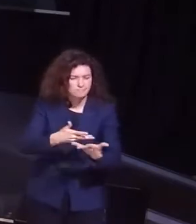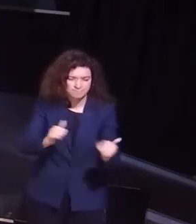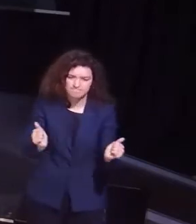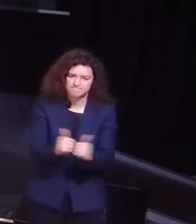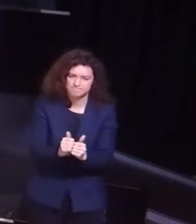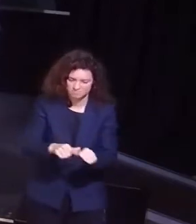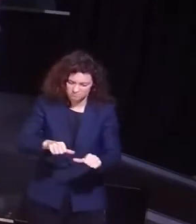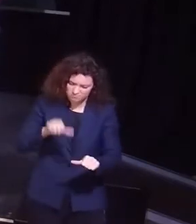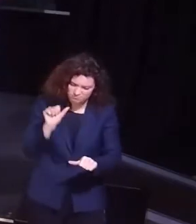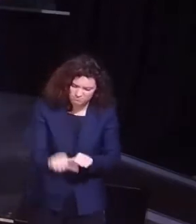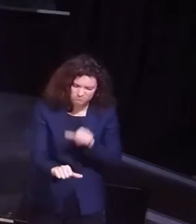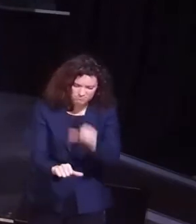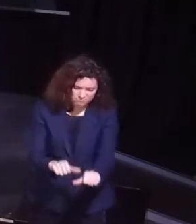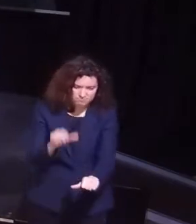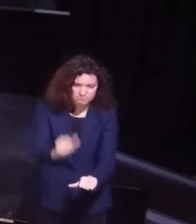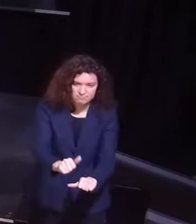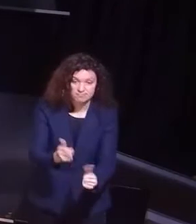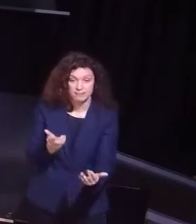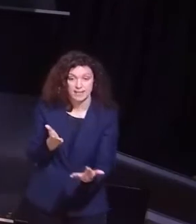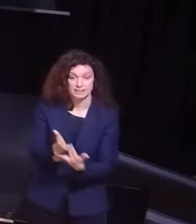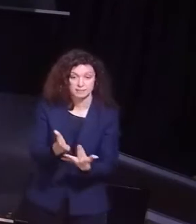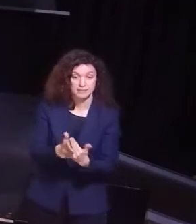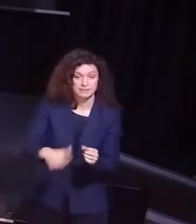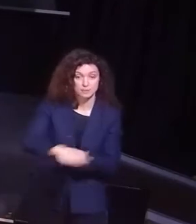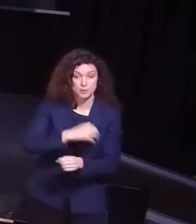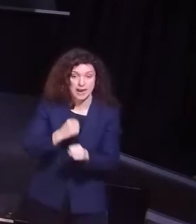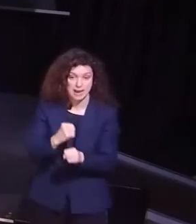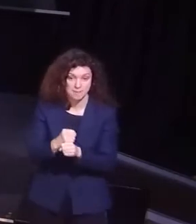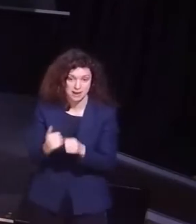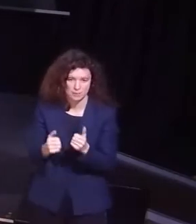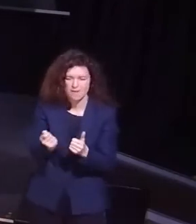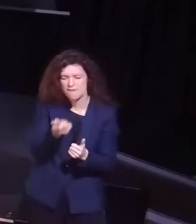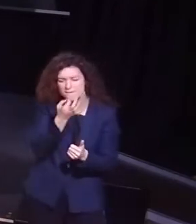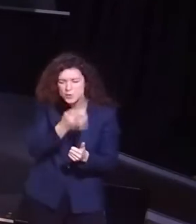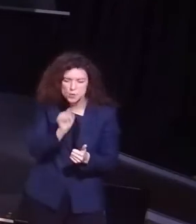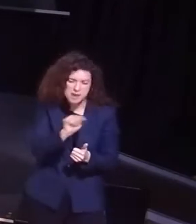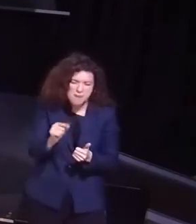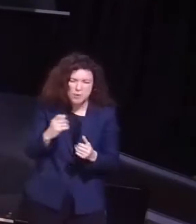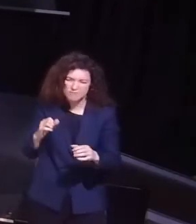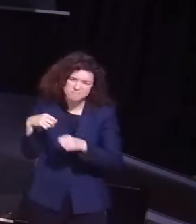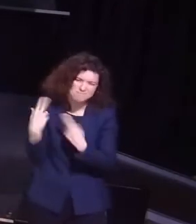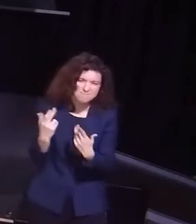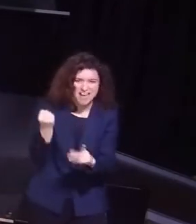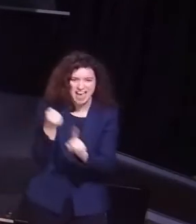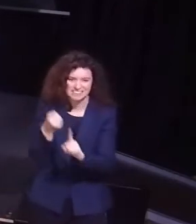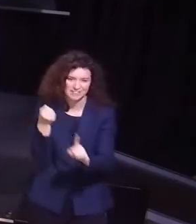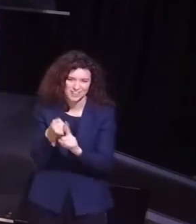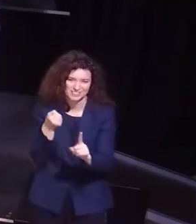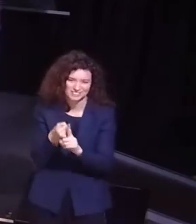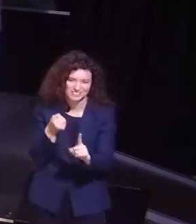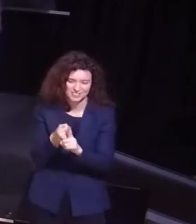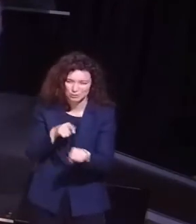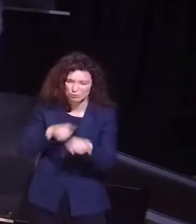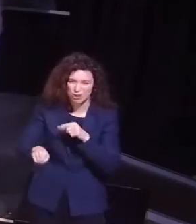into the world of gaming accessibility with a few grass roots activists who were trying to push accessibility up